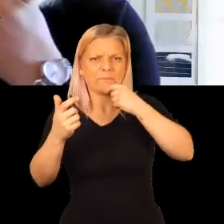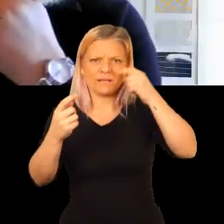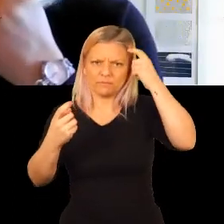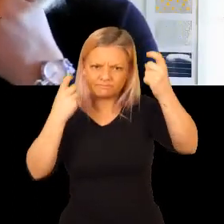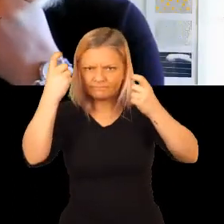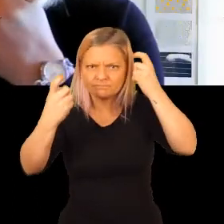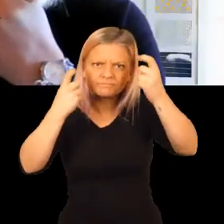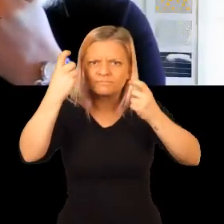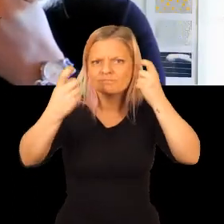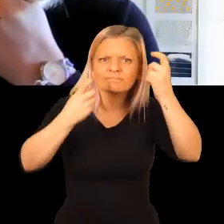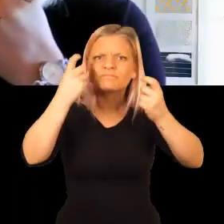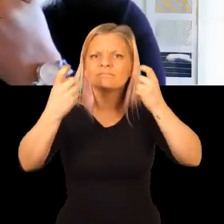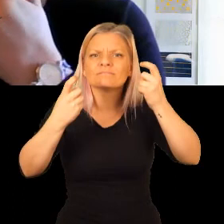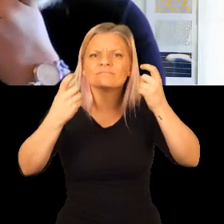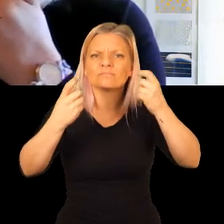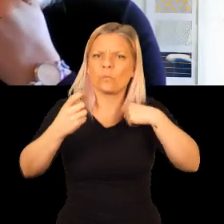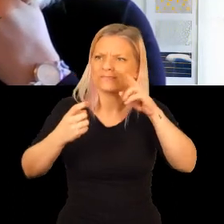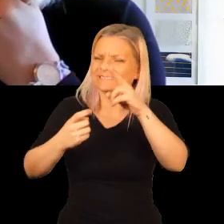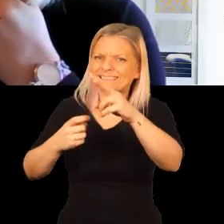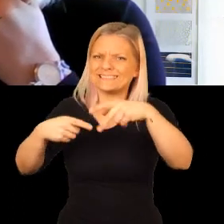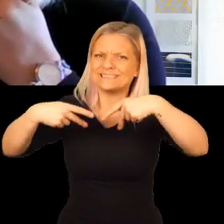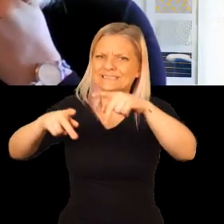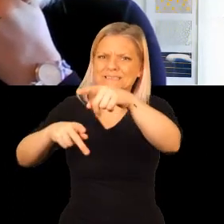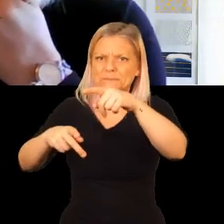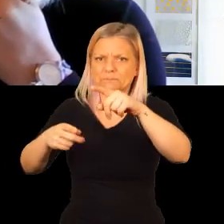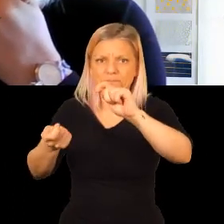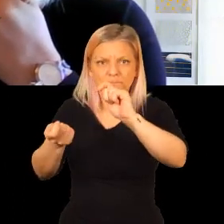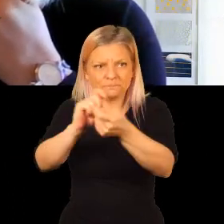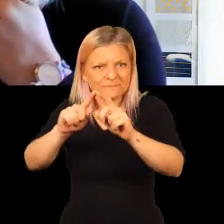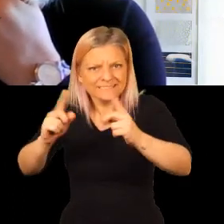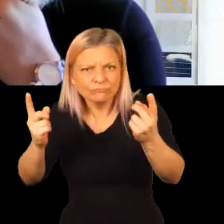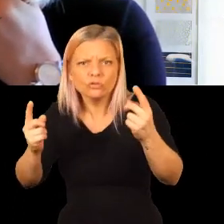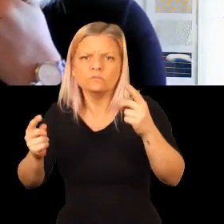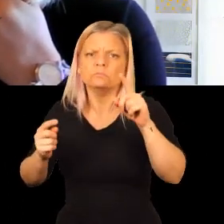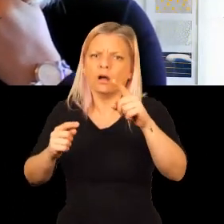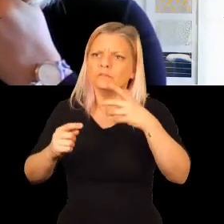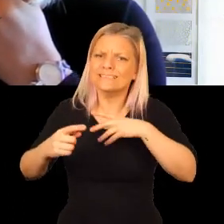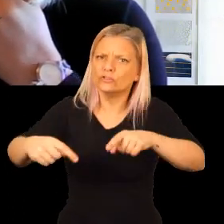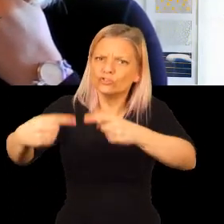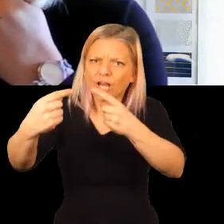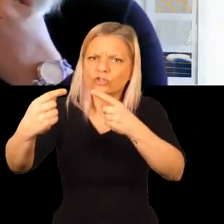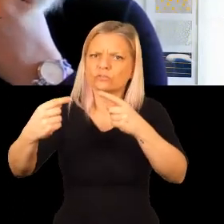people have thought like activists yeah and i think at times if we want to see the system